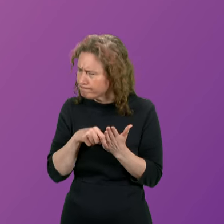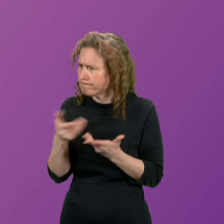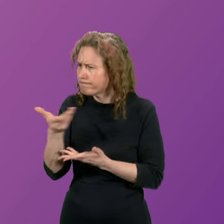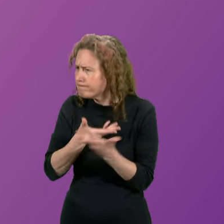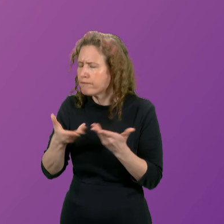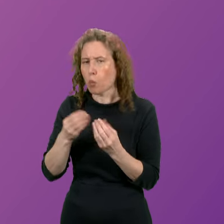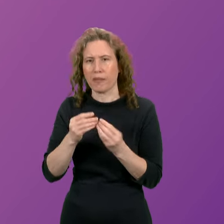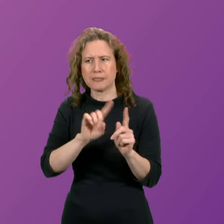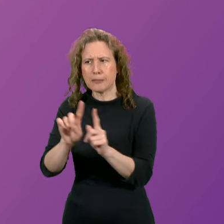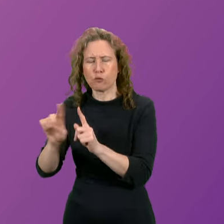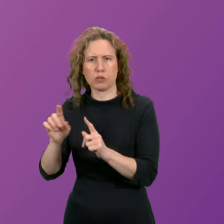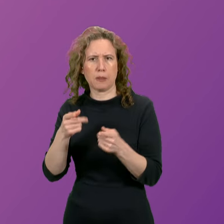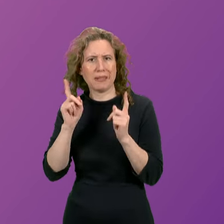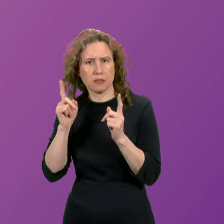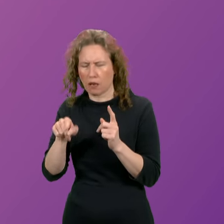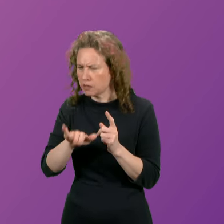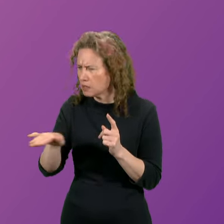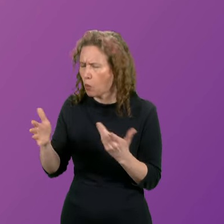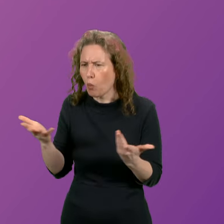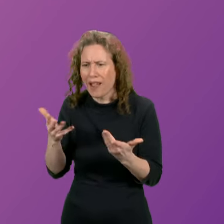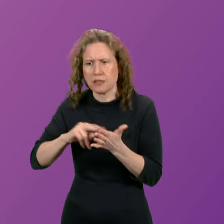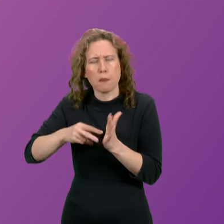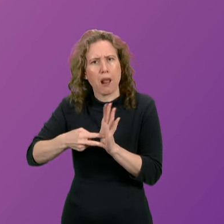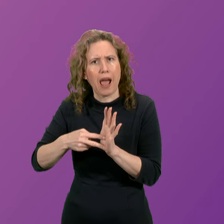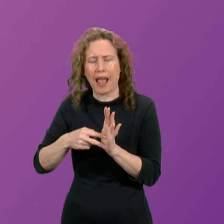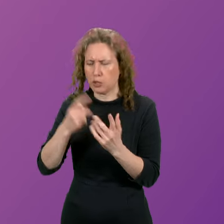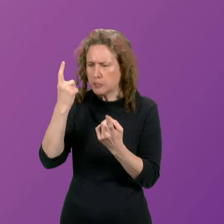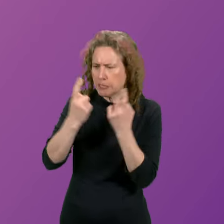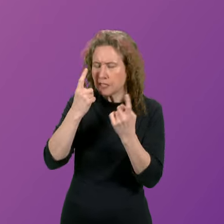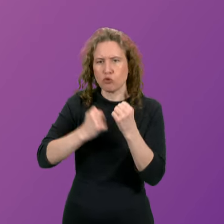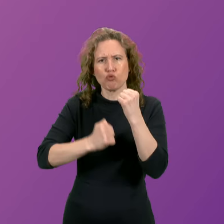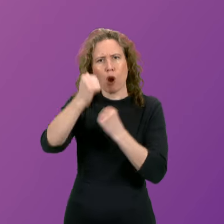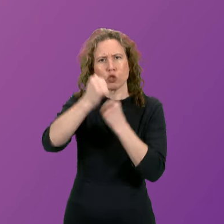with Ministers ... that there is any plan in place to address this structural under-funding.”